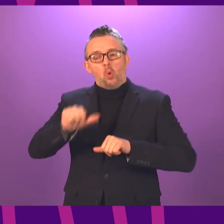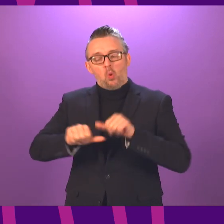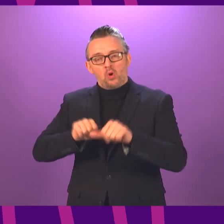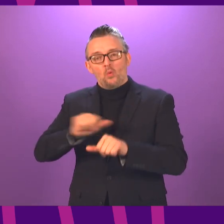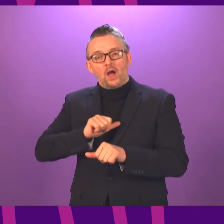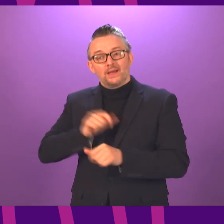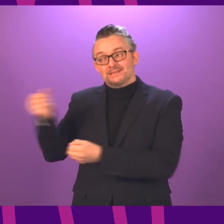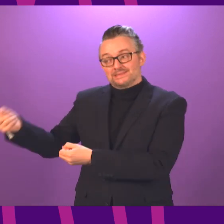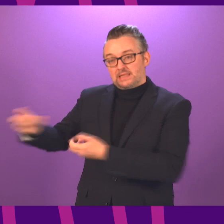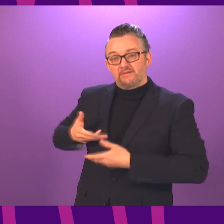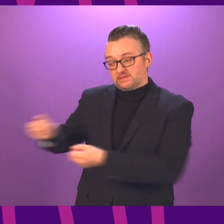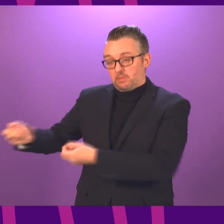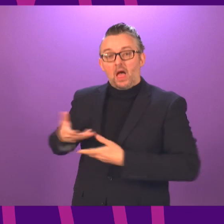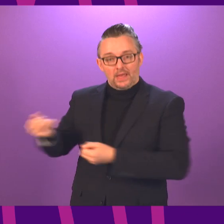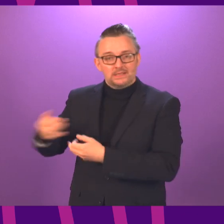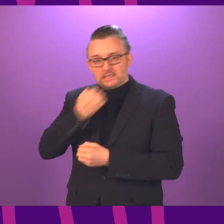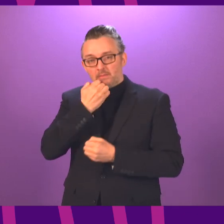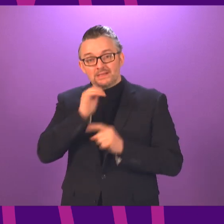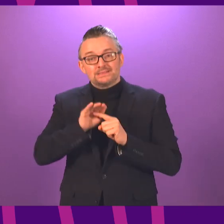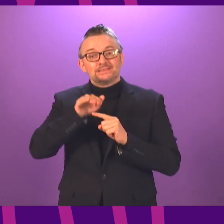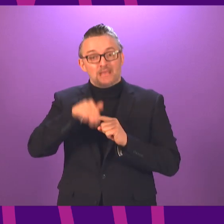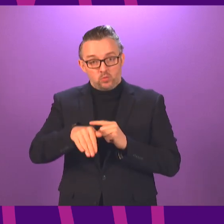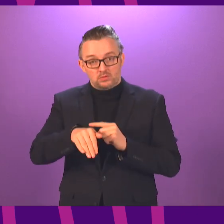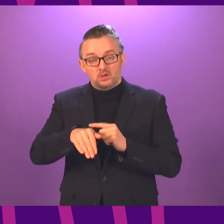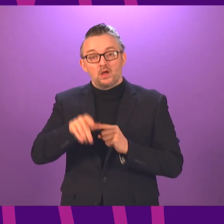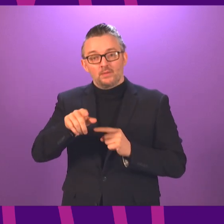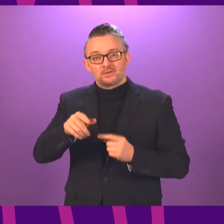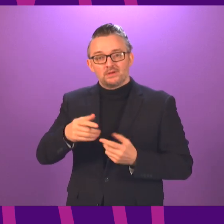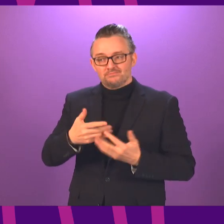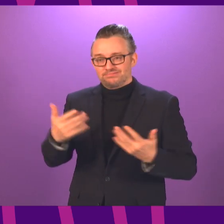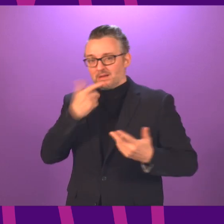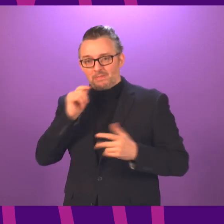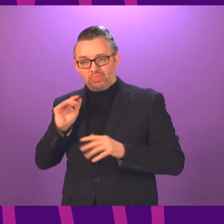dip in supply, the higher than expected uptake so far and the need to reserve stock so that